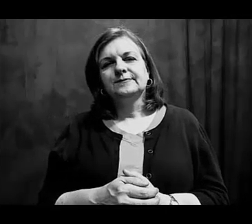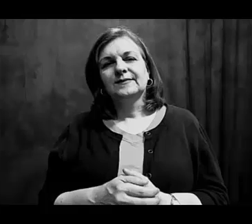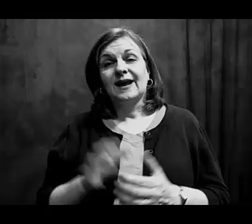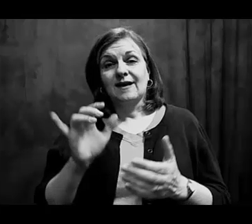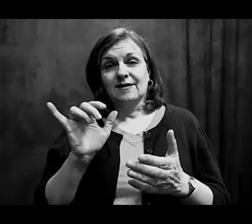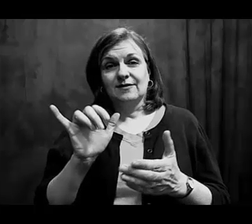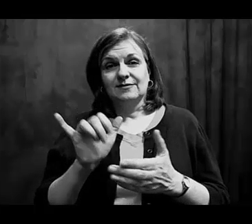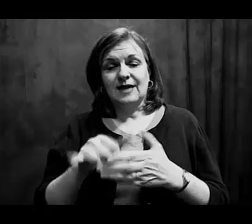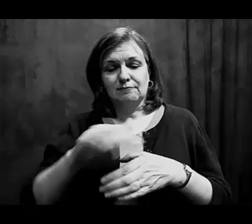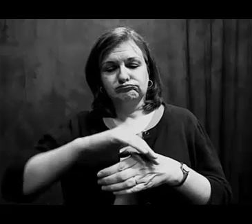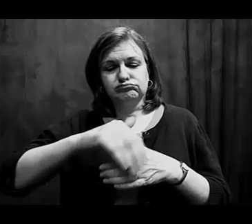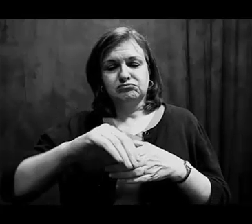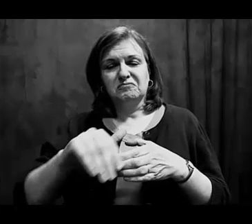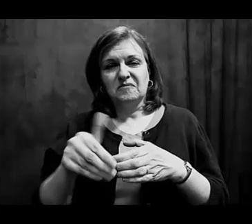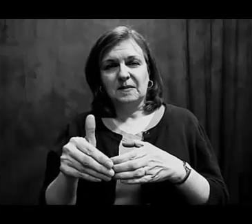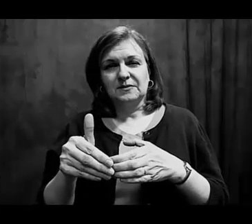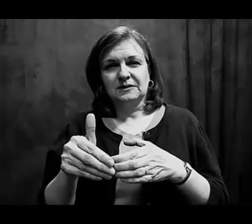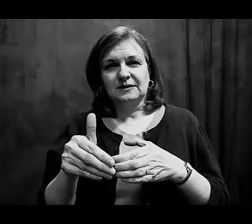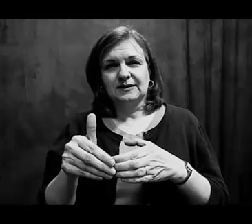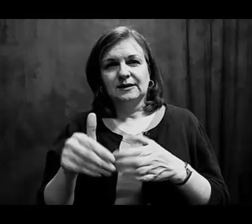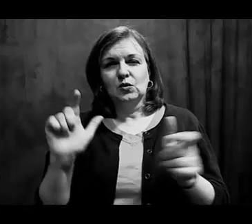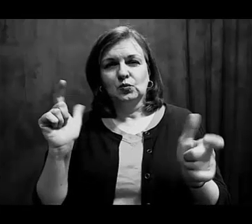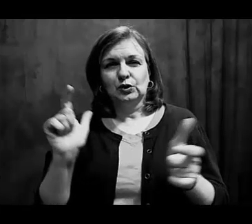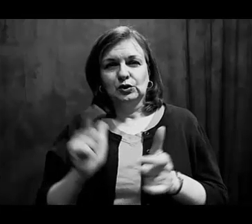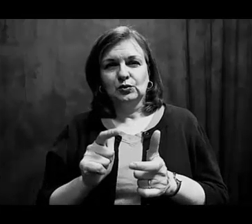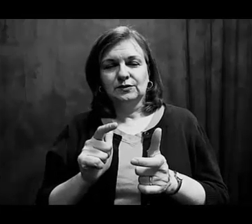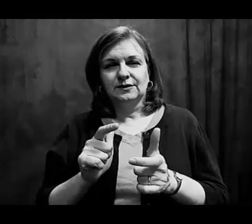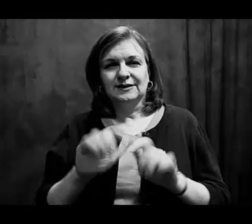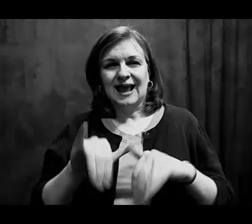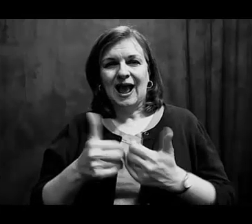and that actually decreases the clarity of your vision